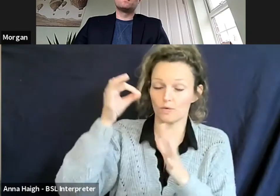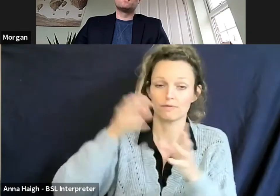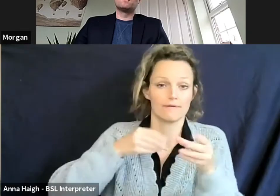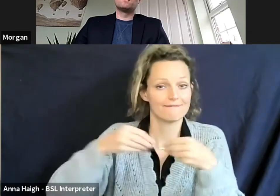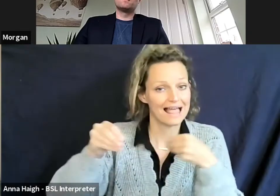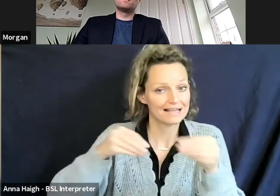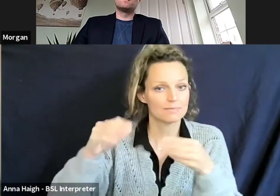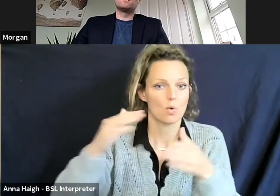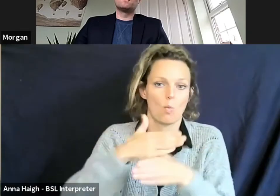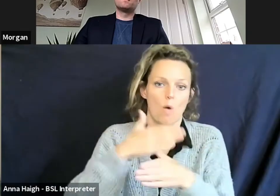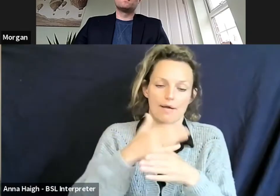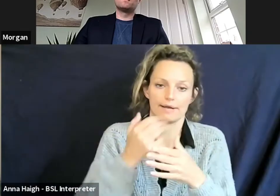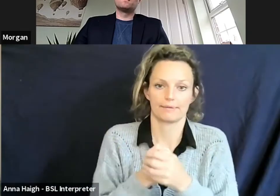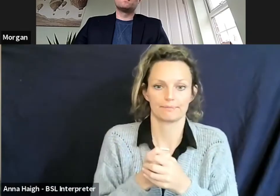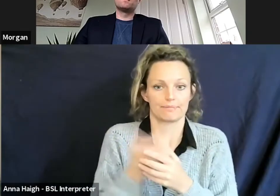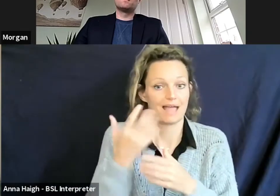This is going back a couple of years when flexible working wasn't what it is today.